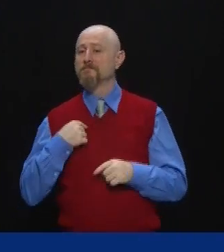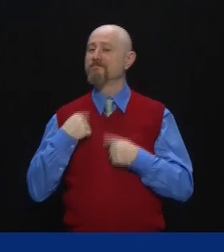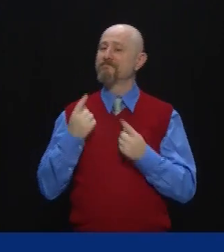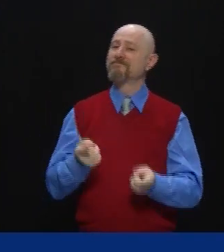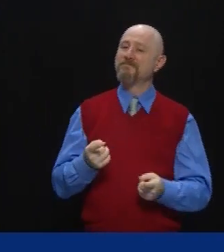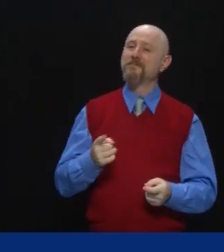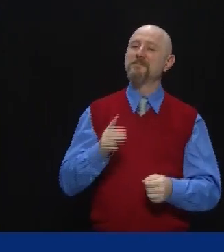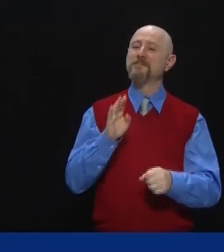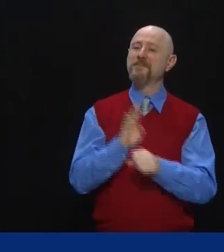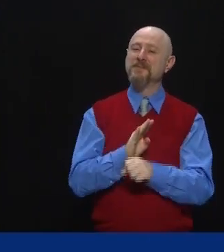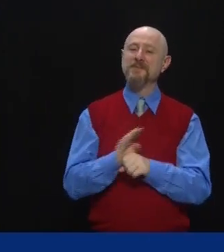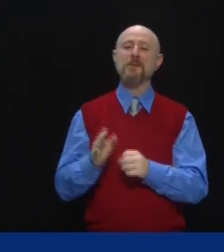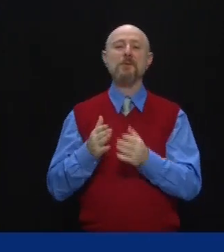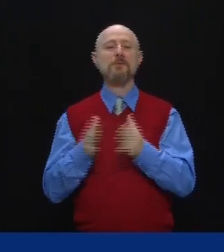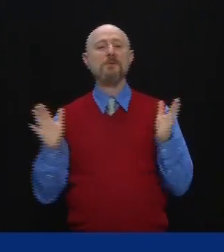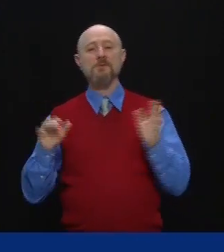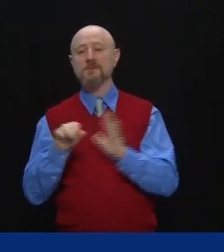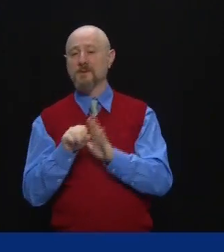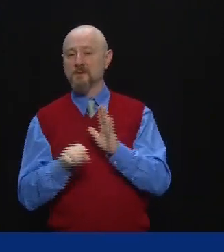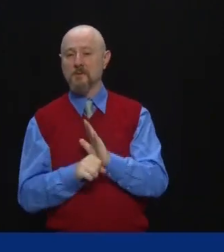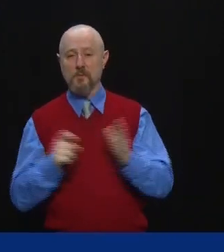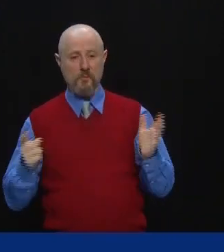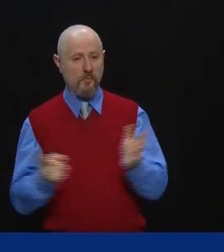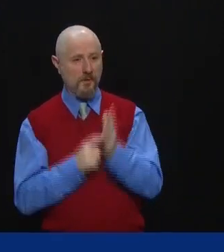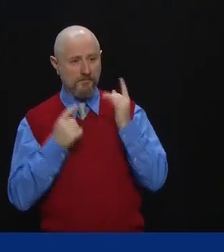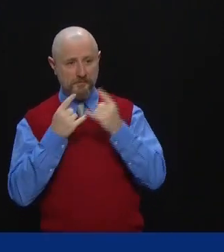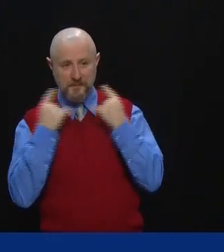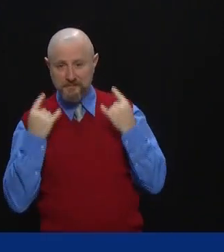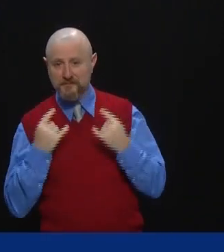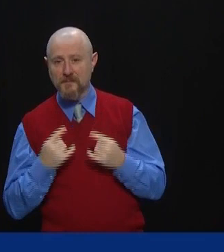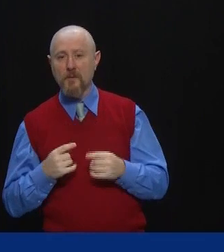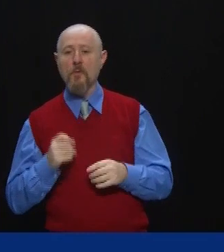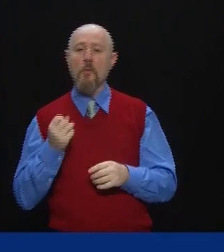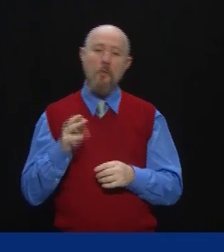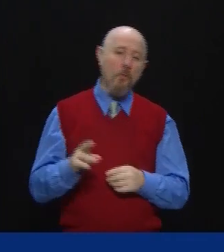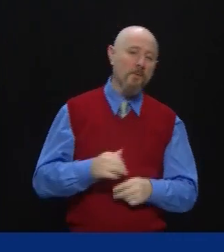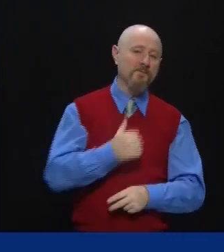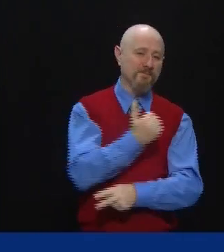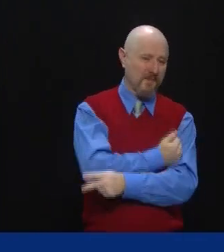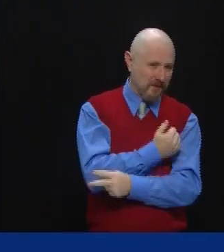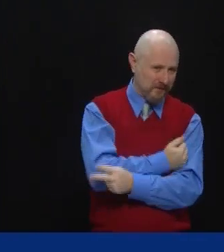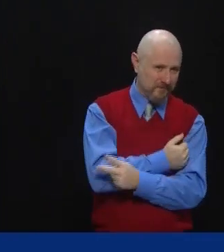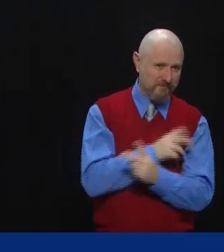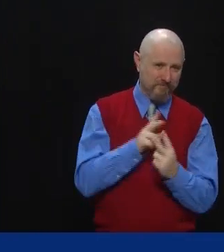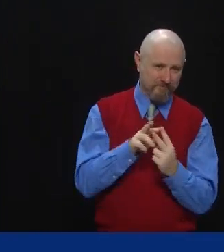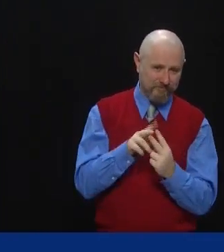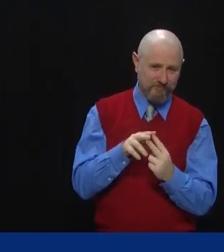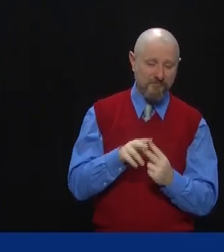THEY'RE AN IMPORTANT LINE OF DEFENSE. WE'VE HAD A REQUIREMENT THAT BUSINESSES THROUGHOUT THE STATE